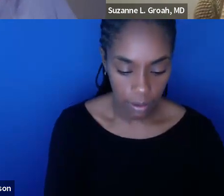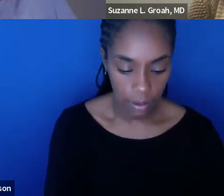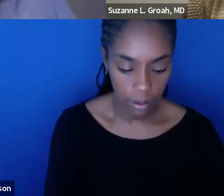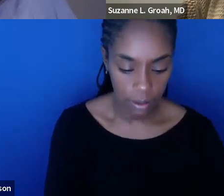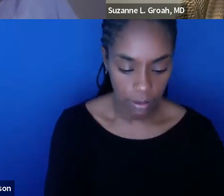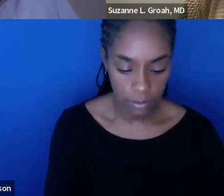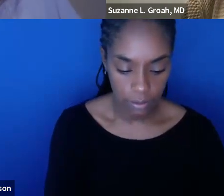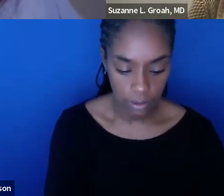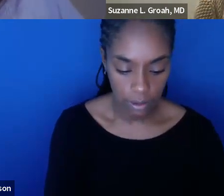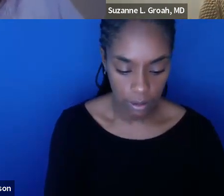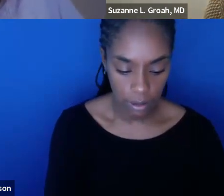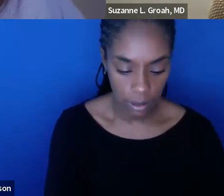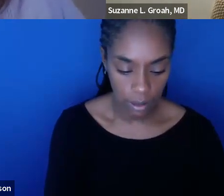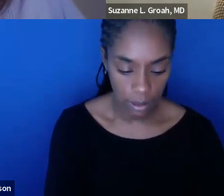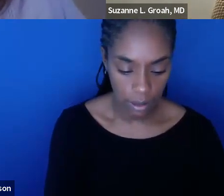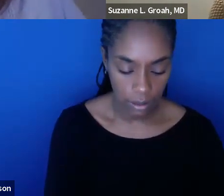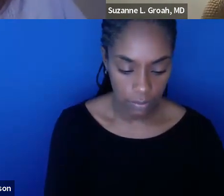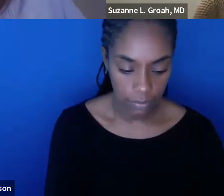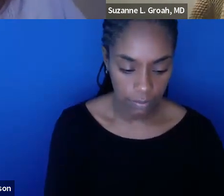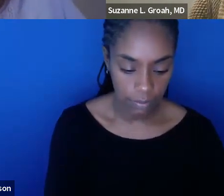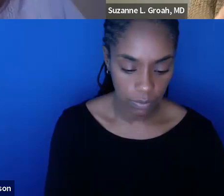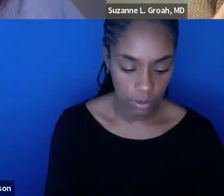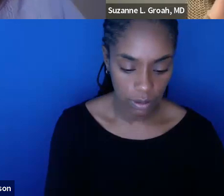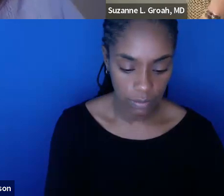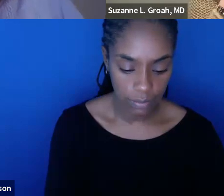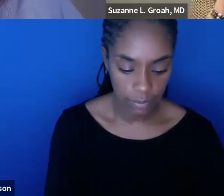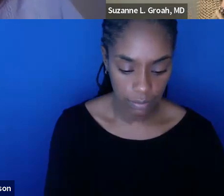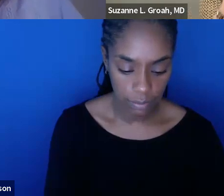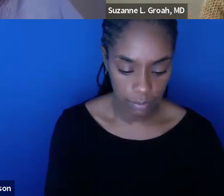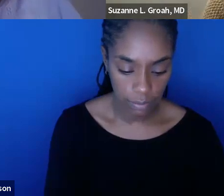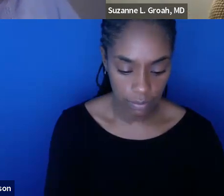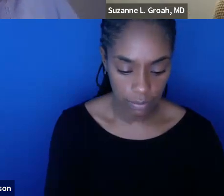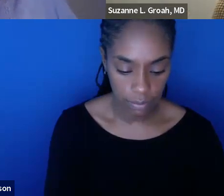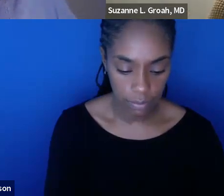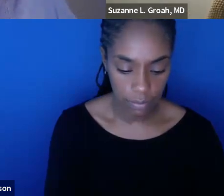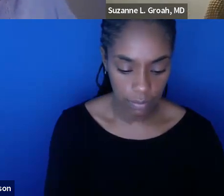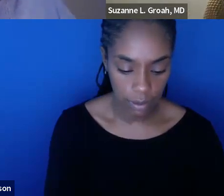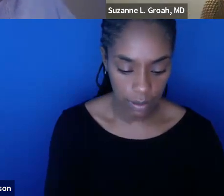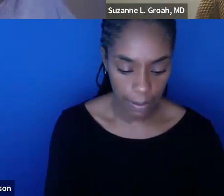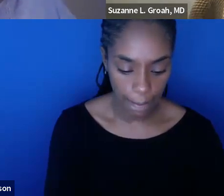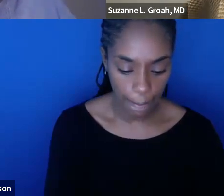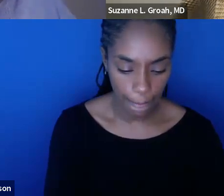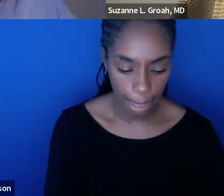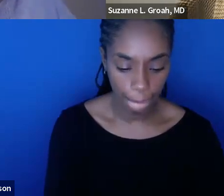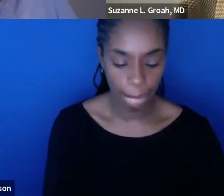There's already some questions that we have rolling in on that. It's a particular issue for people with paralysis.